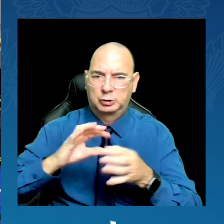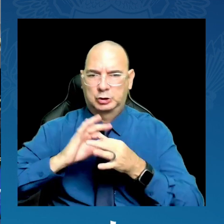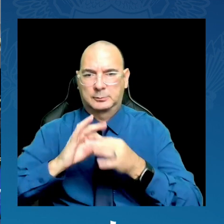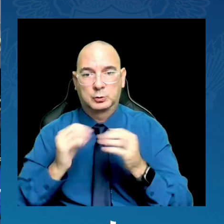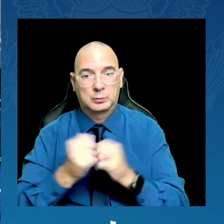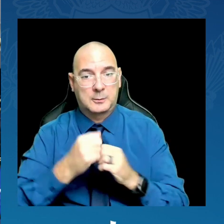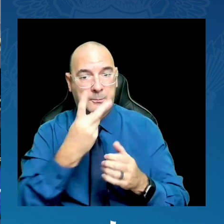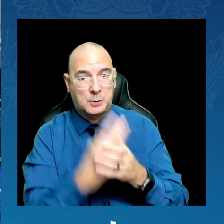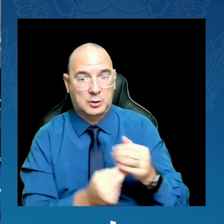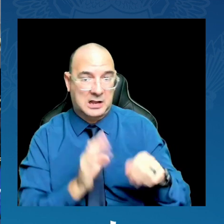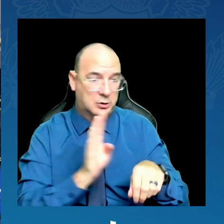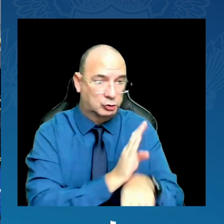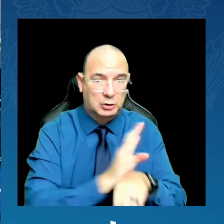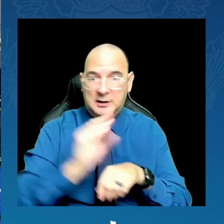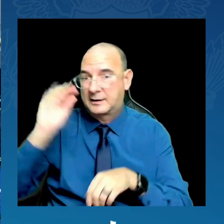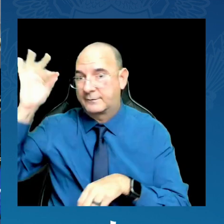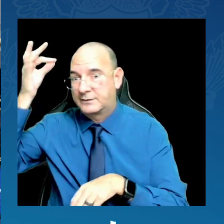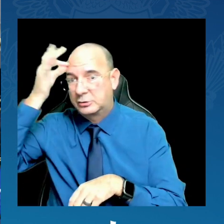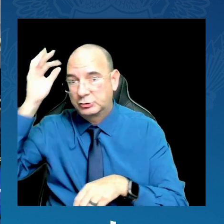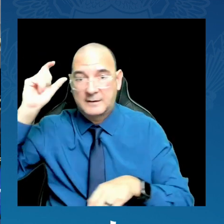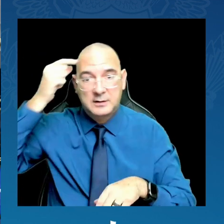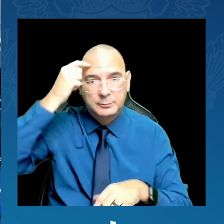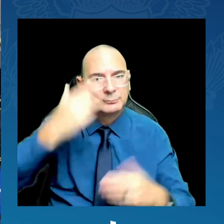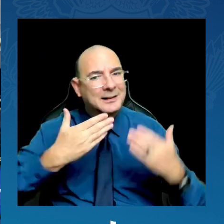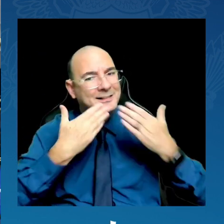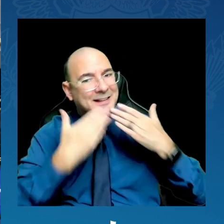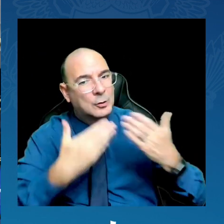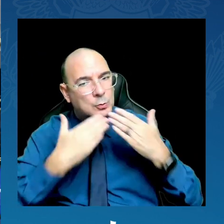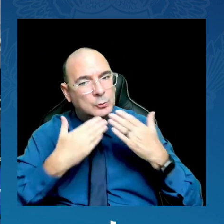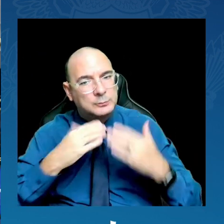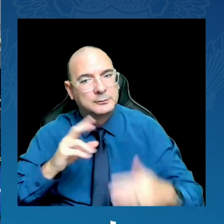So thank you very much, Madam Vice President. The Vice President: Thank you, Chancellor.